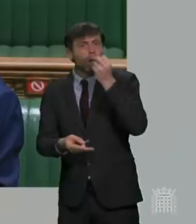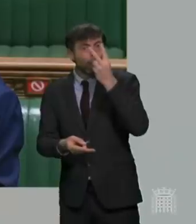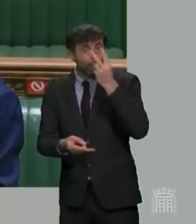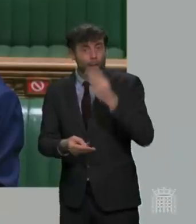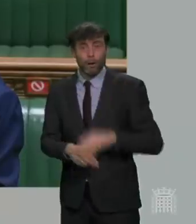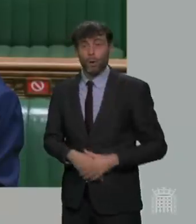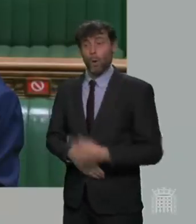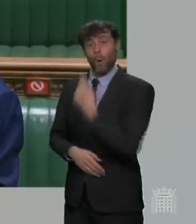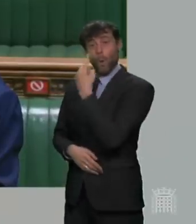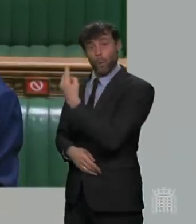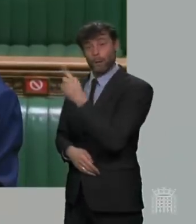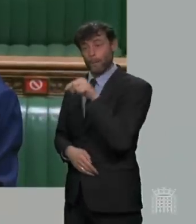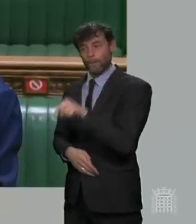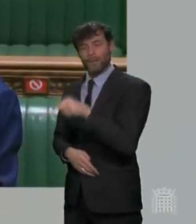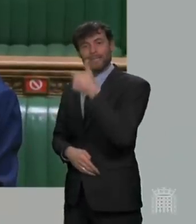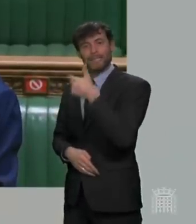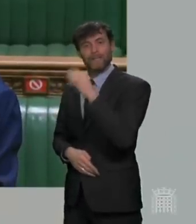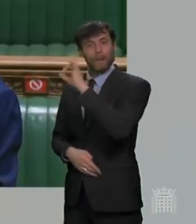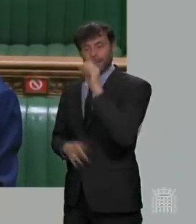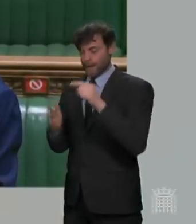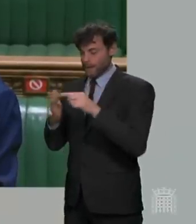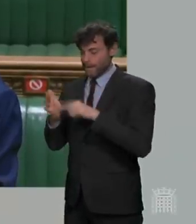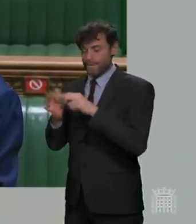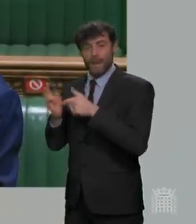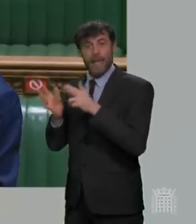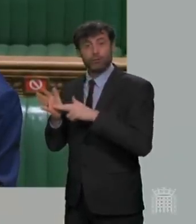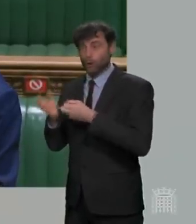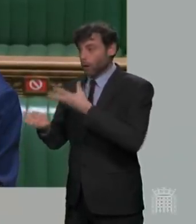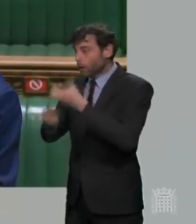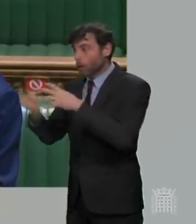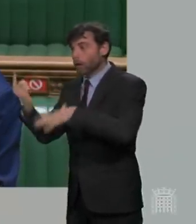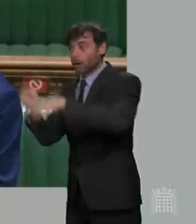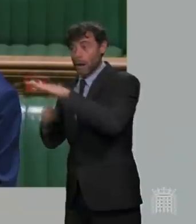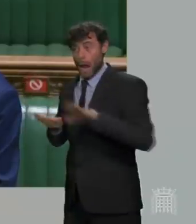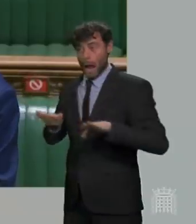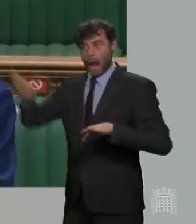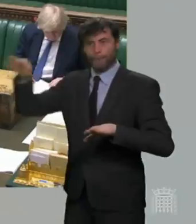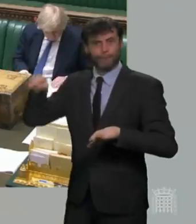inflation rise is a real-terms cut. If he does not understand that, we really are in trouble.